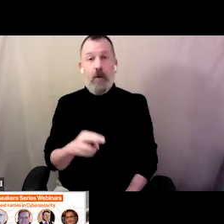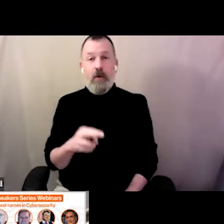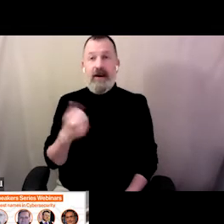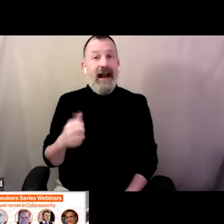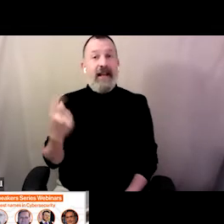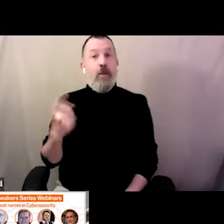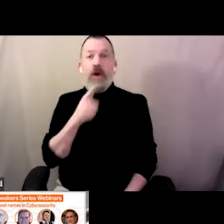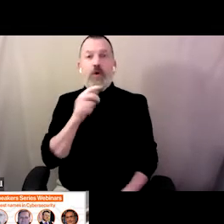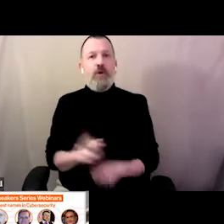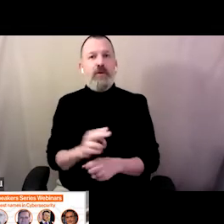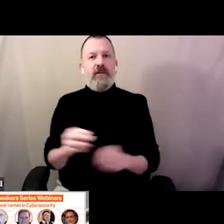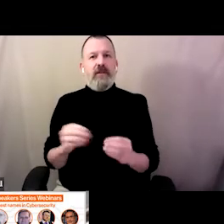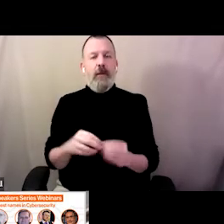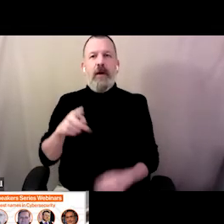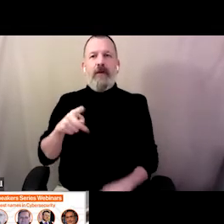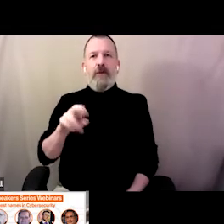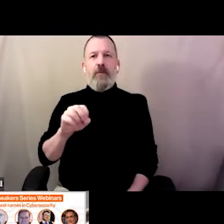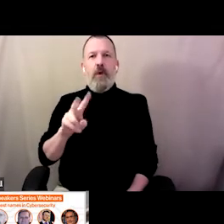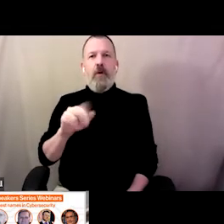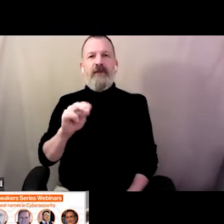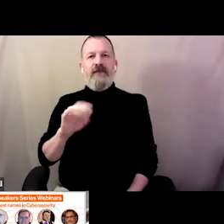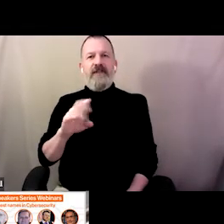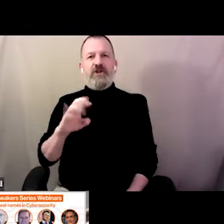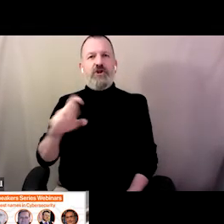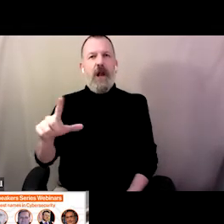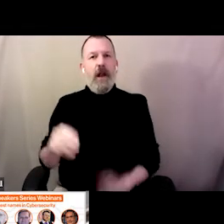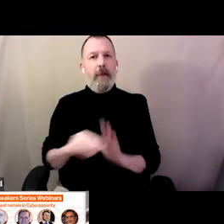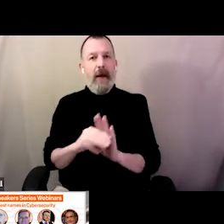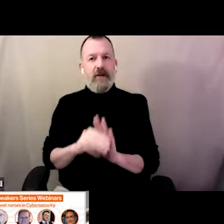a provincial model is they oftentimes haven't segment or their network. And I'll tell you.